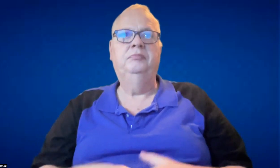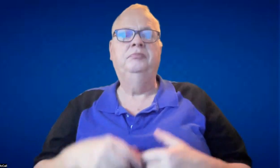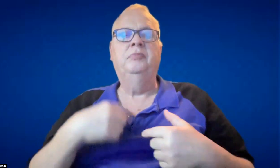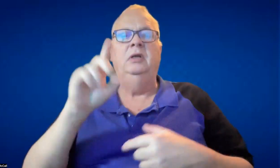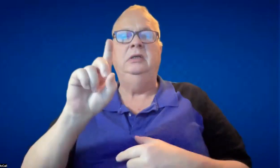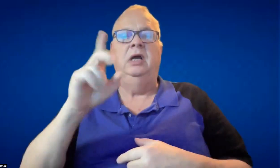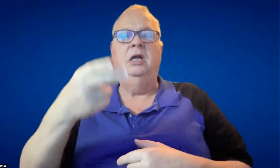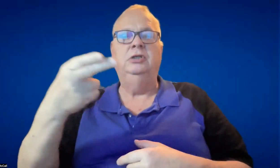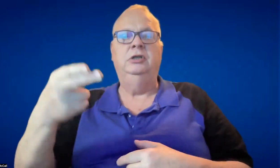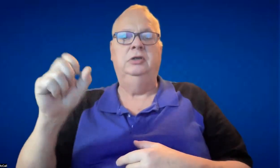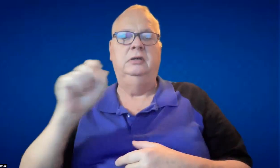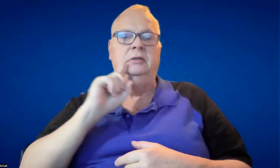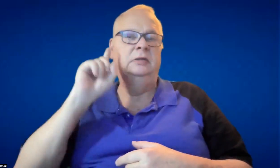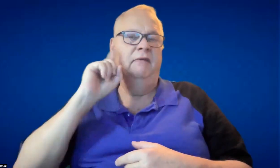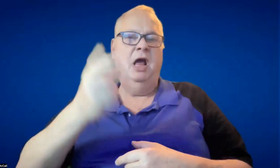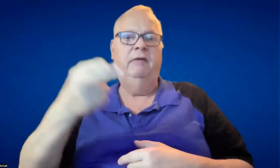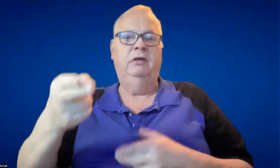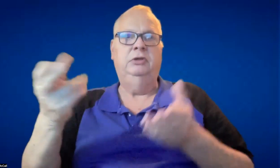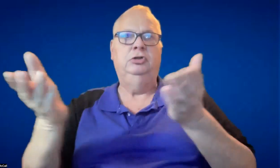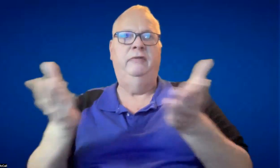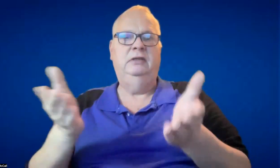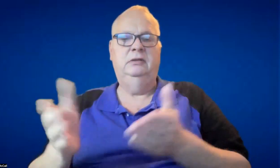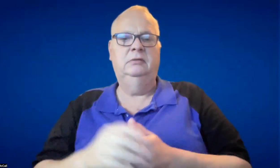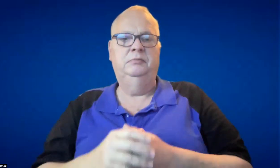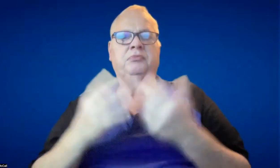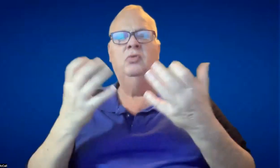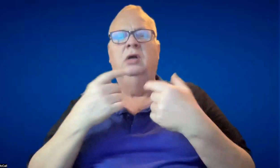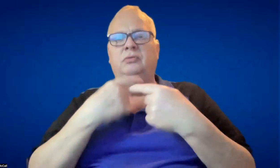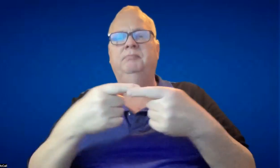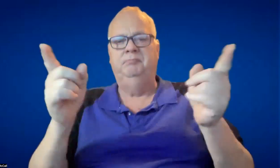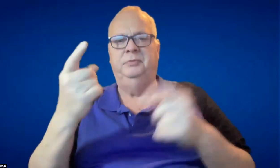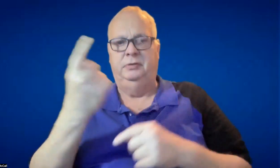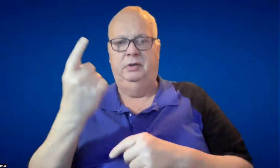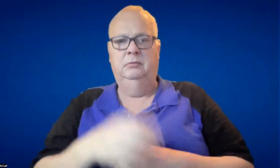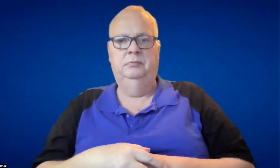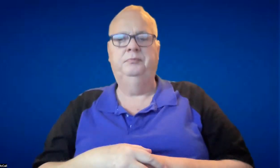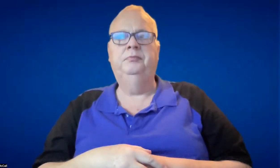D&HHS, Deaf and Hard of Hearing Services, wanted to announce something.